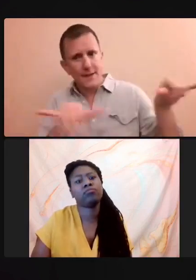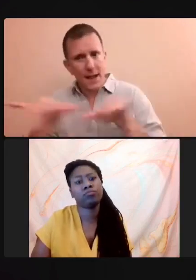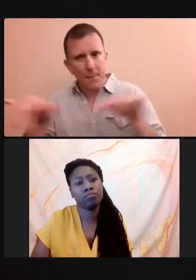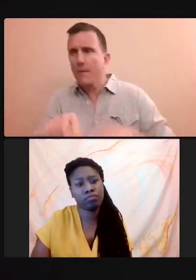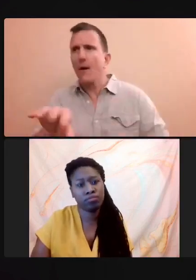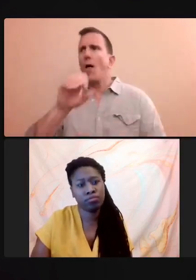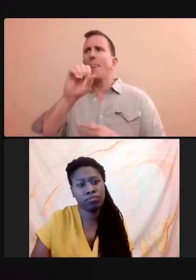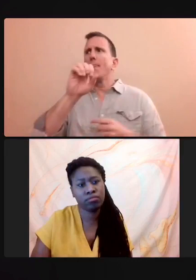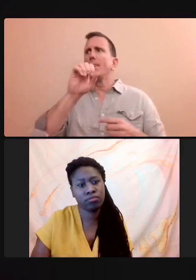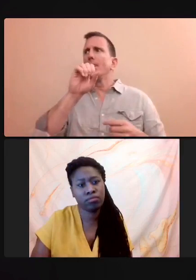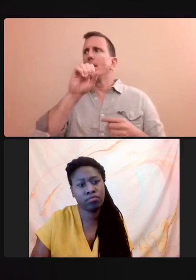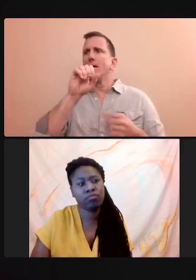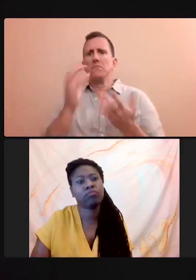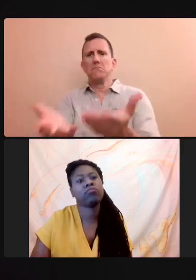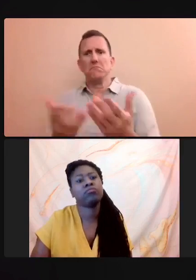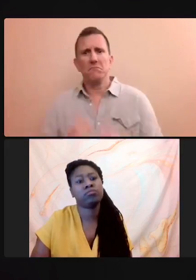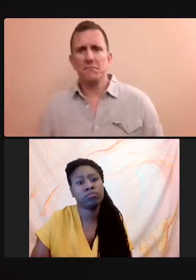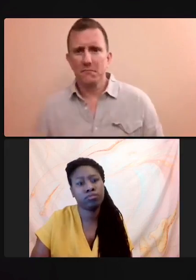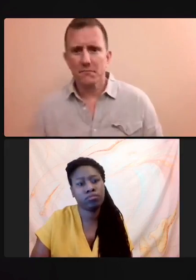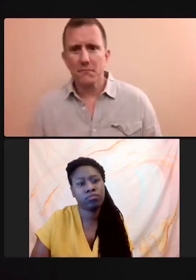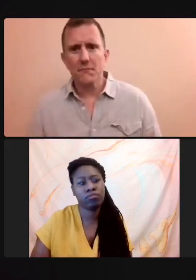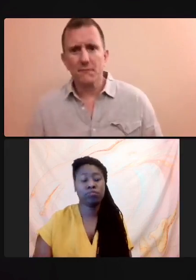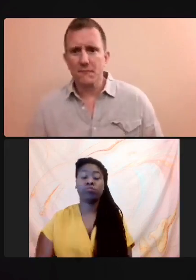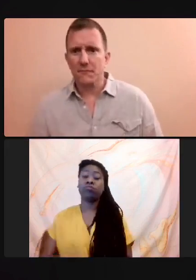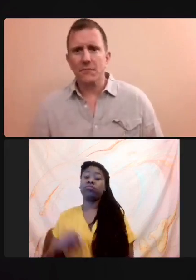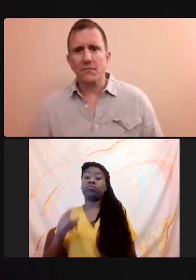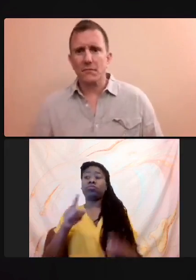I'm wondering, as a student interpreter,